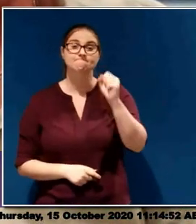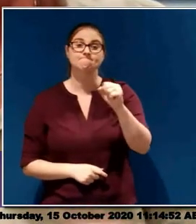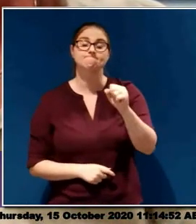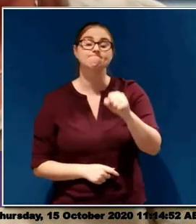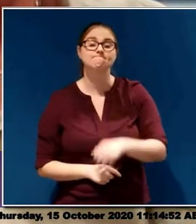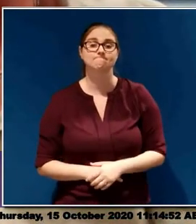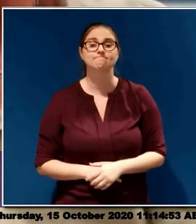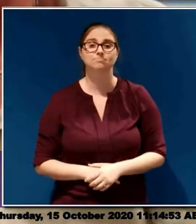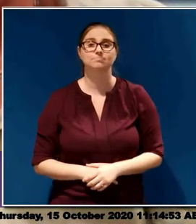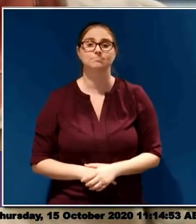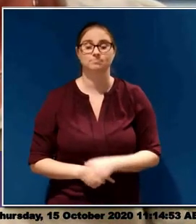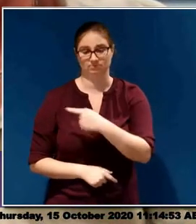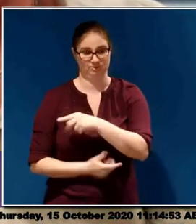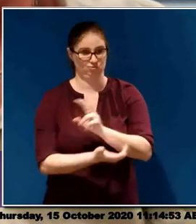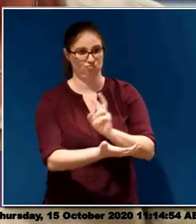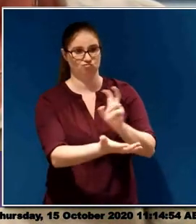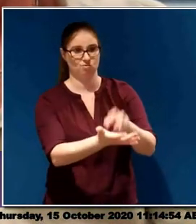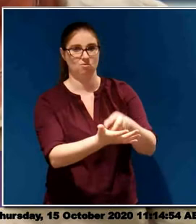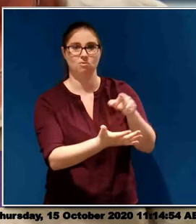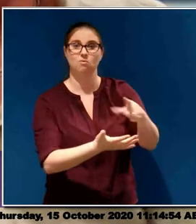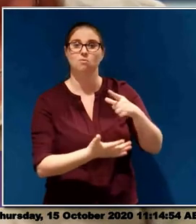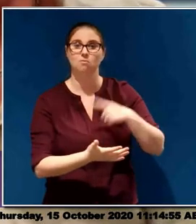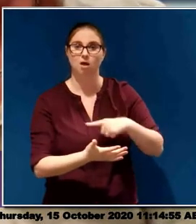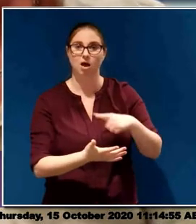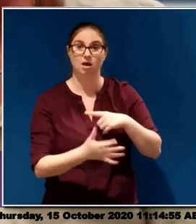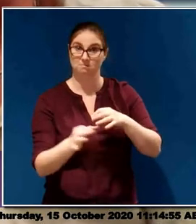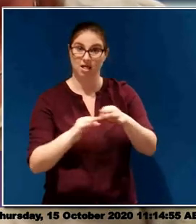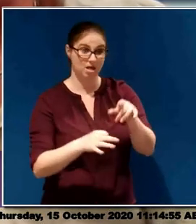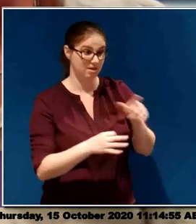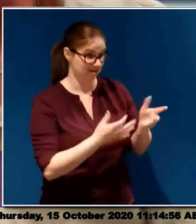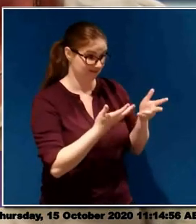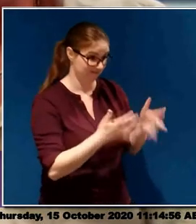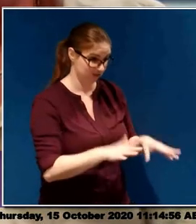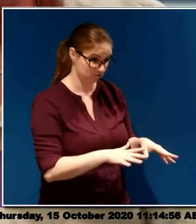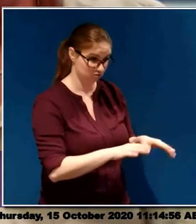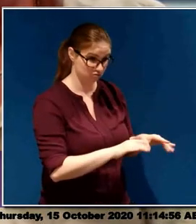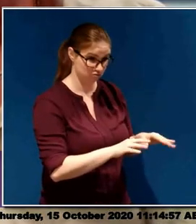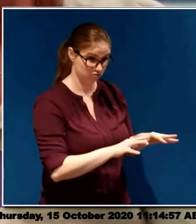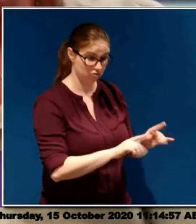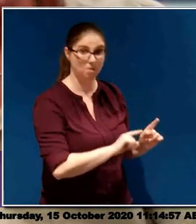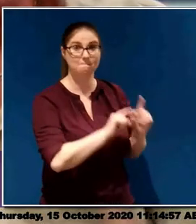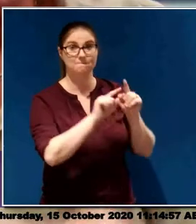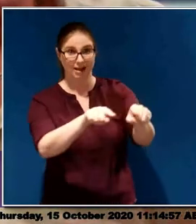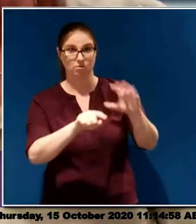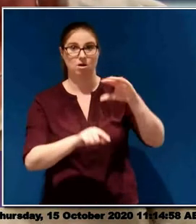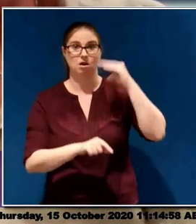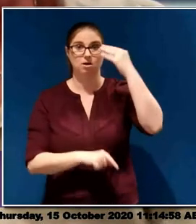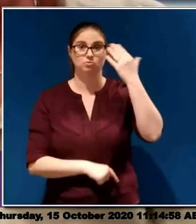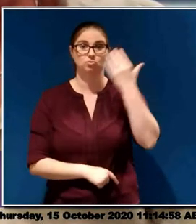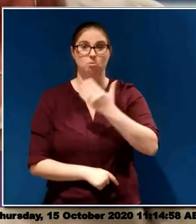to go back to high school the following year. And I think he actually - I think we went in there the following year,